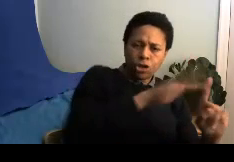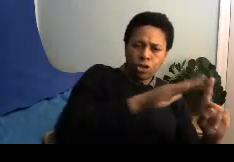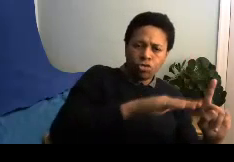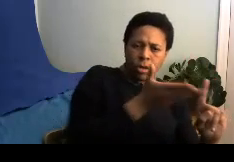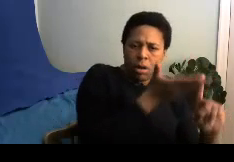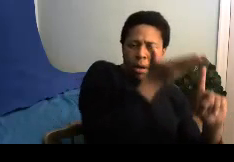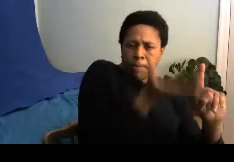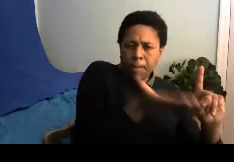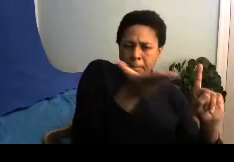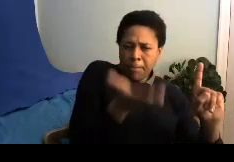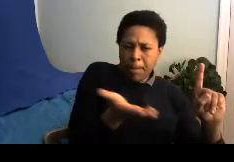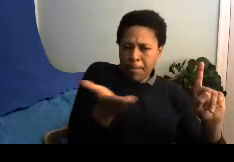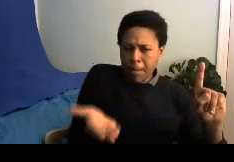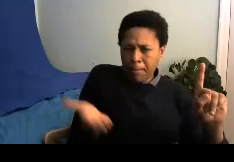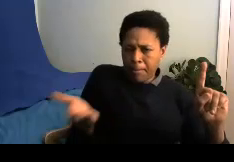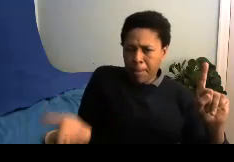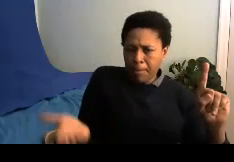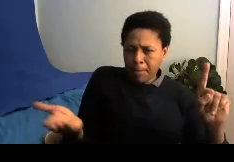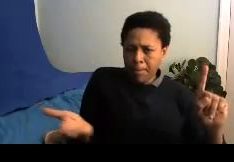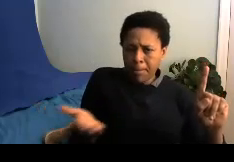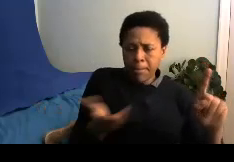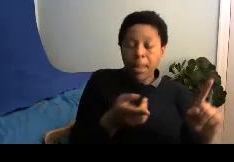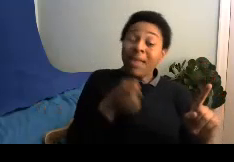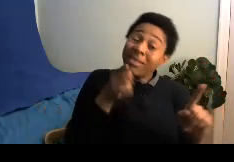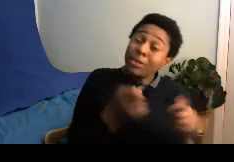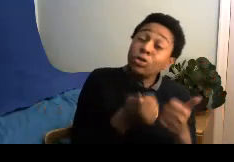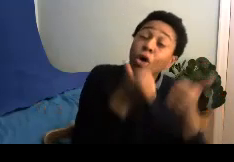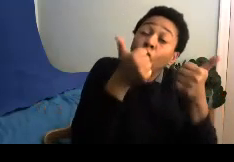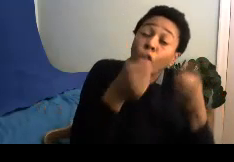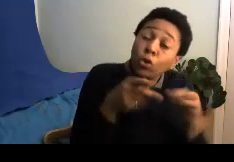actually gives you a really good way of thinking about the